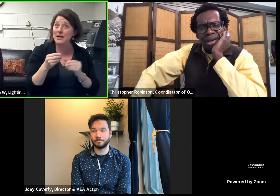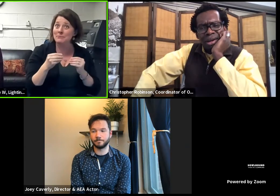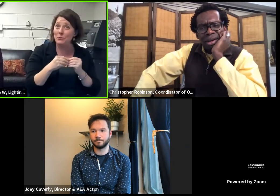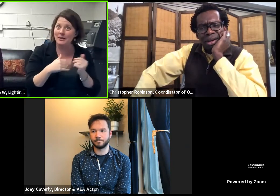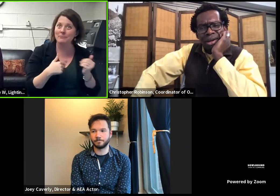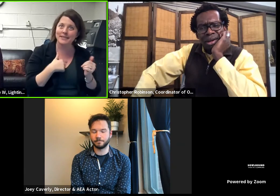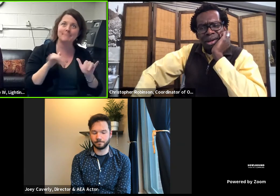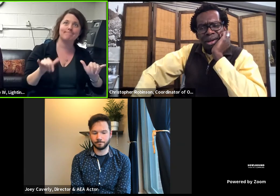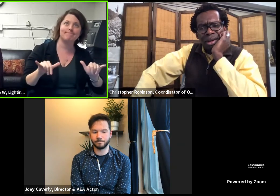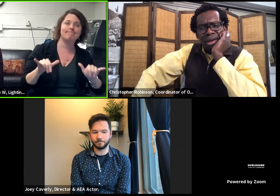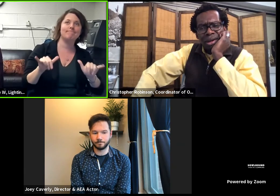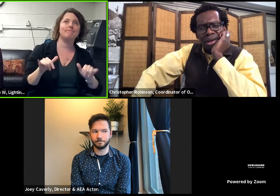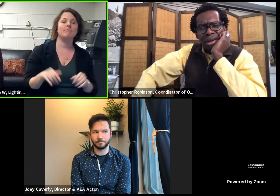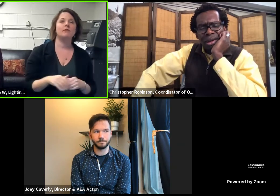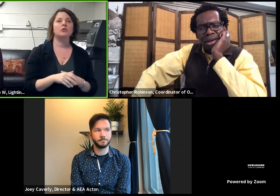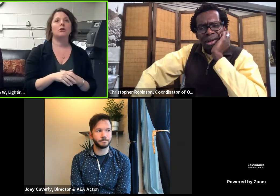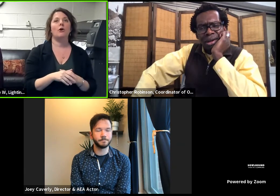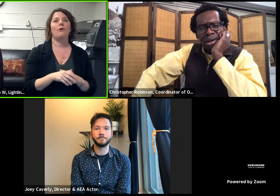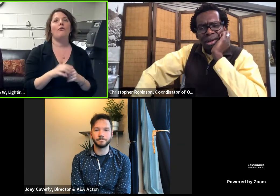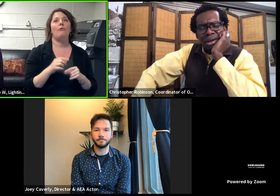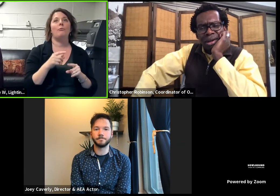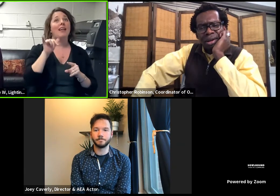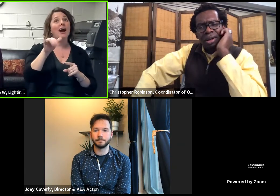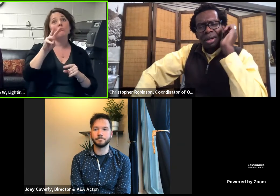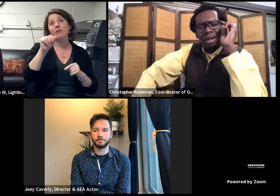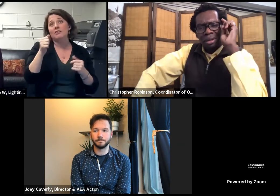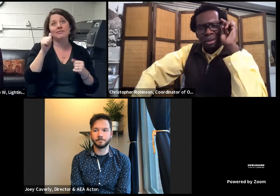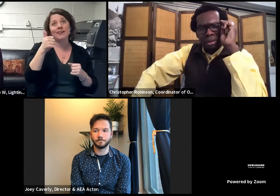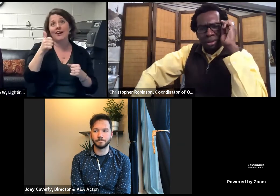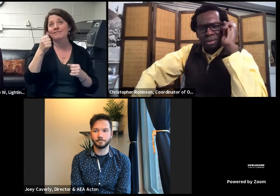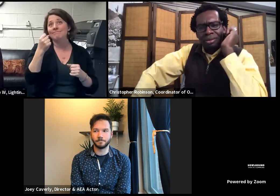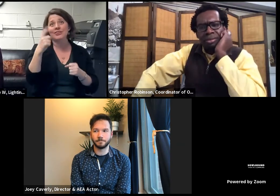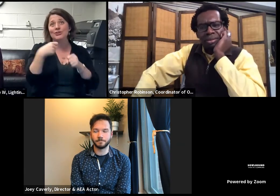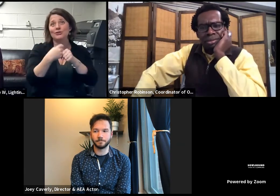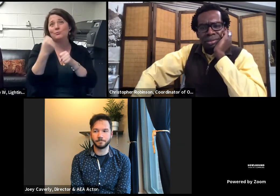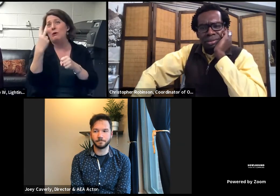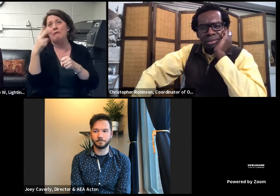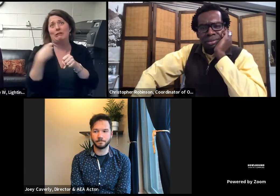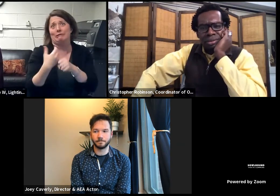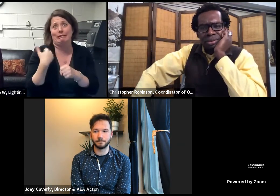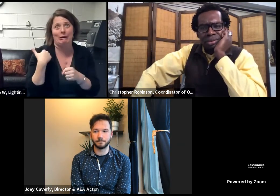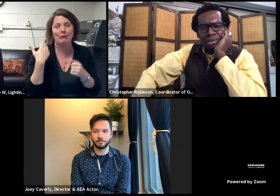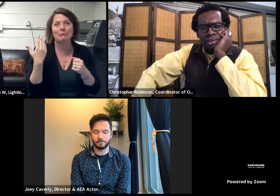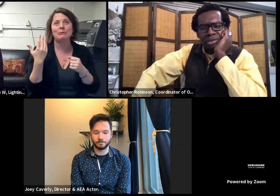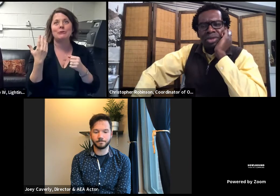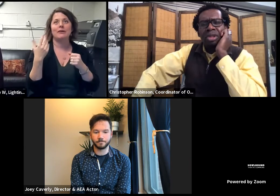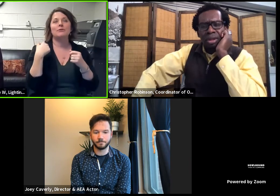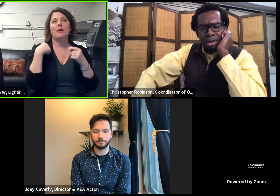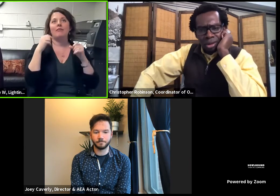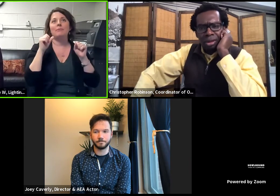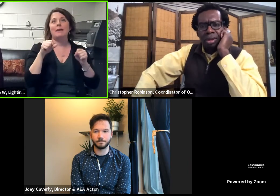I said, "What, the interpreter's getting paid more than me? "Wow, okay," and that was 10, 11, 12 years ago or something,